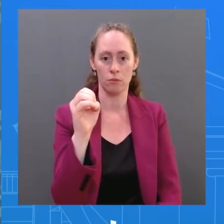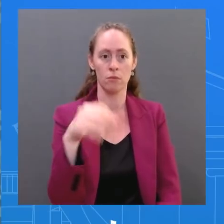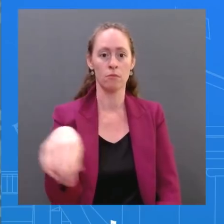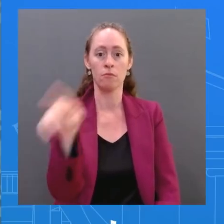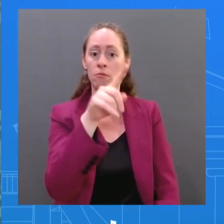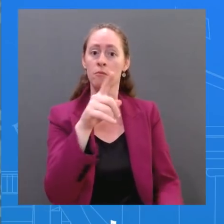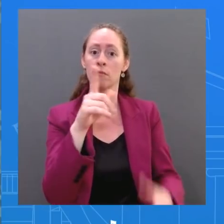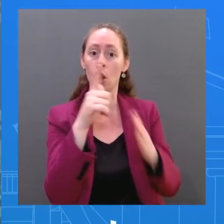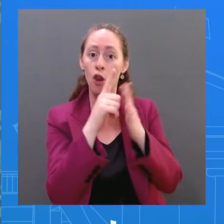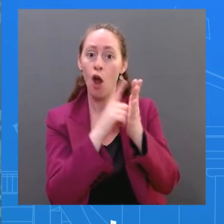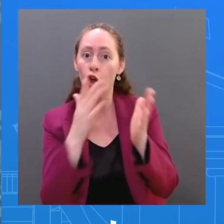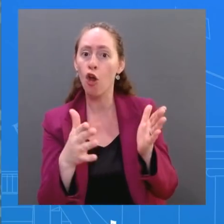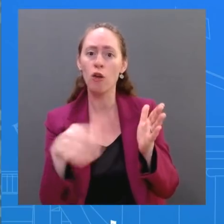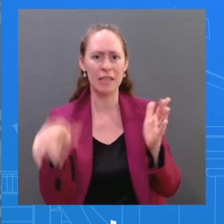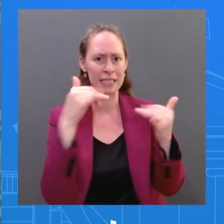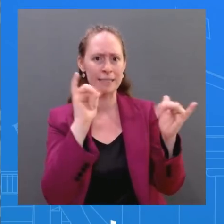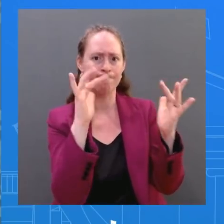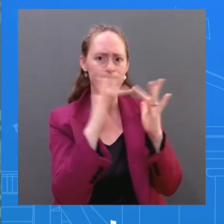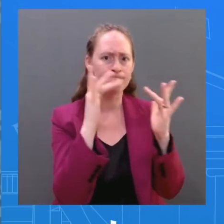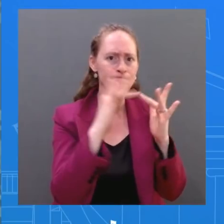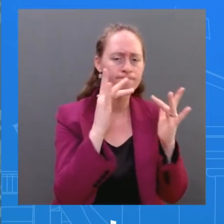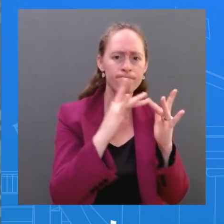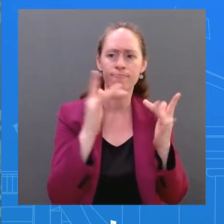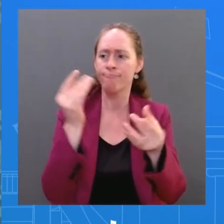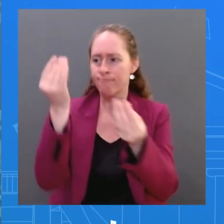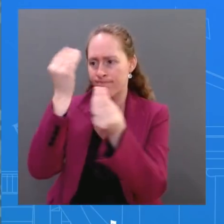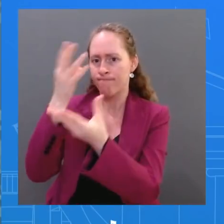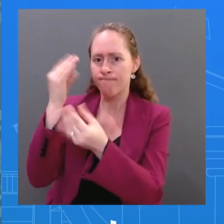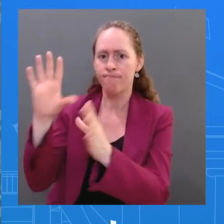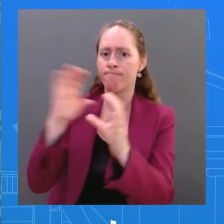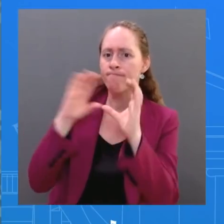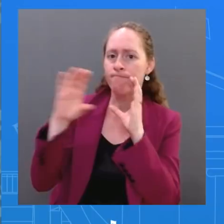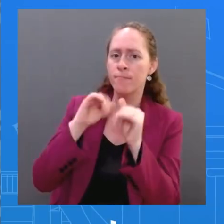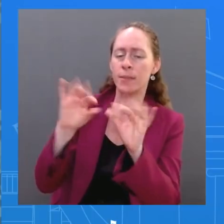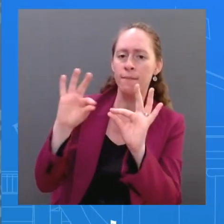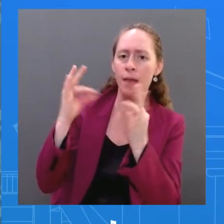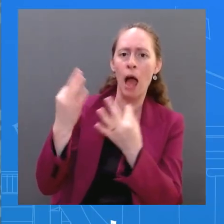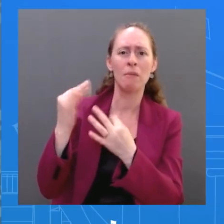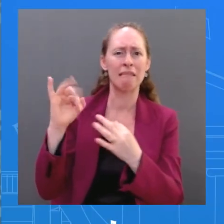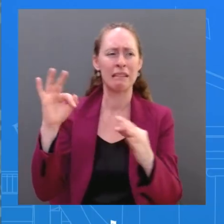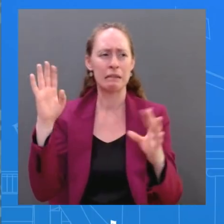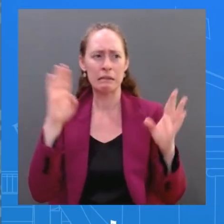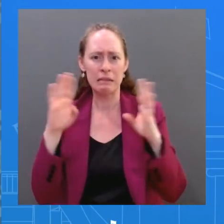have raised regarding his treatment. Again, this is some -- this is a situation --